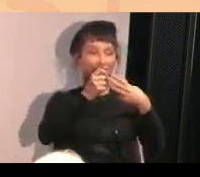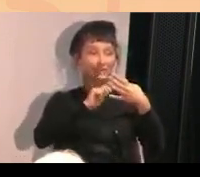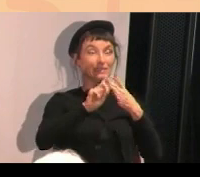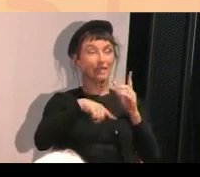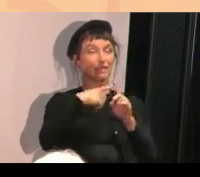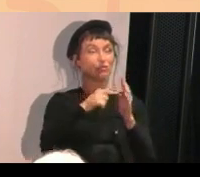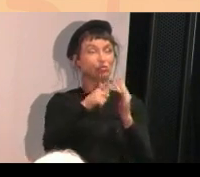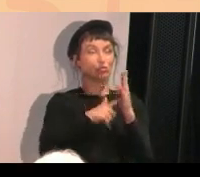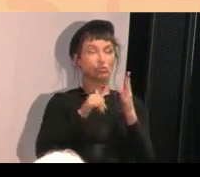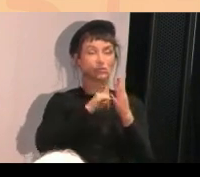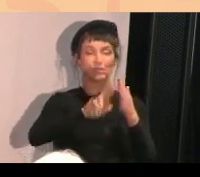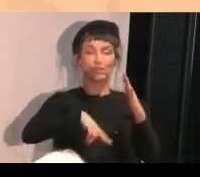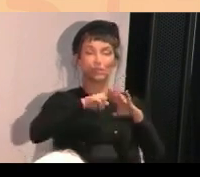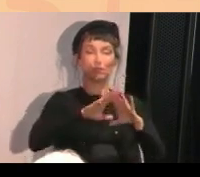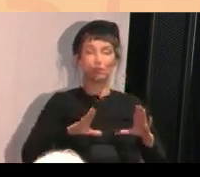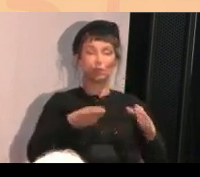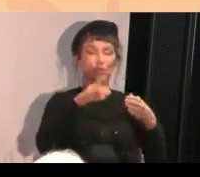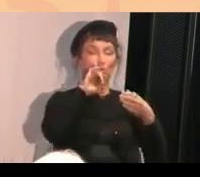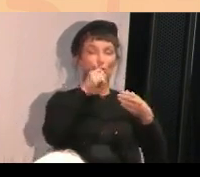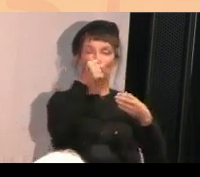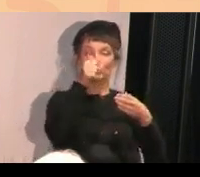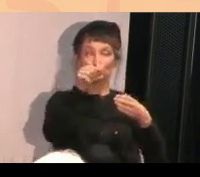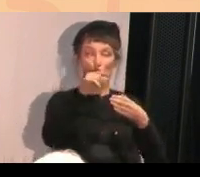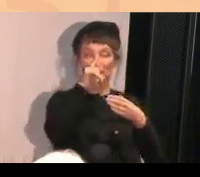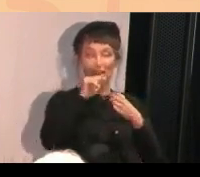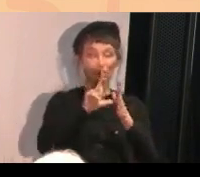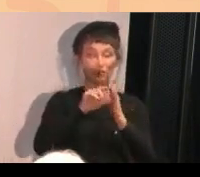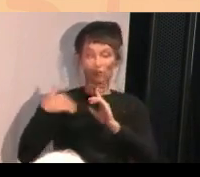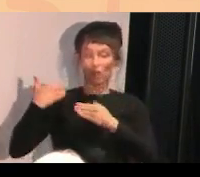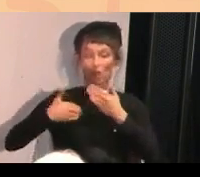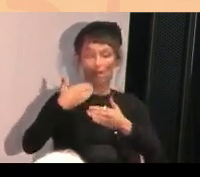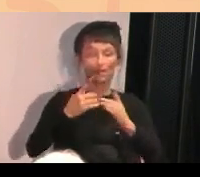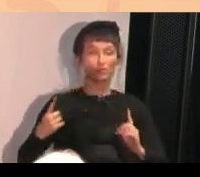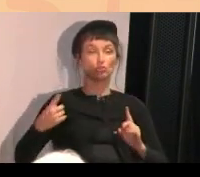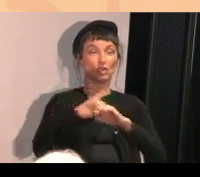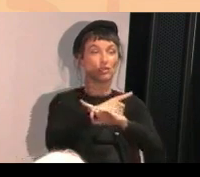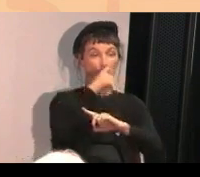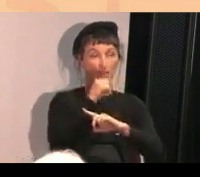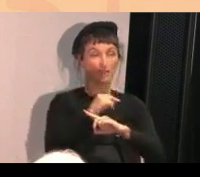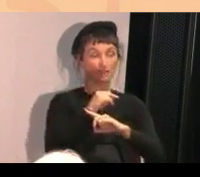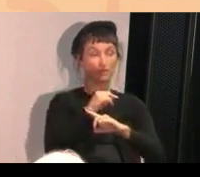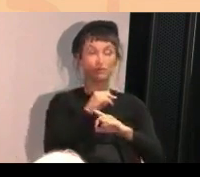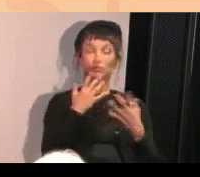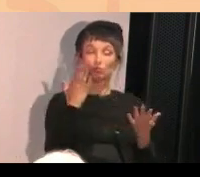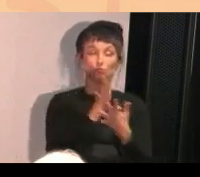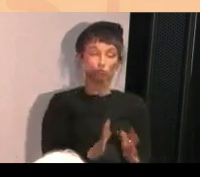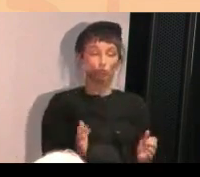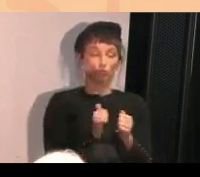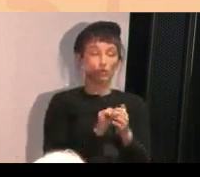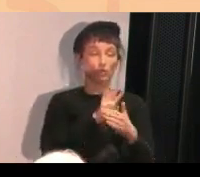would use which could change over time there was consensus about the core values of a national body